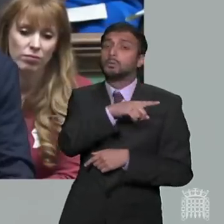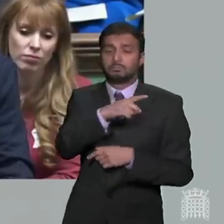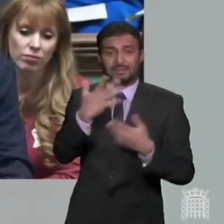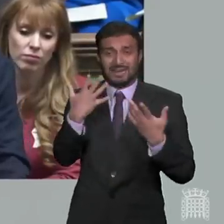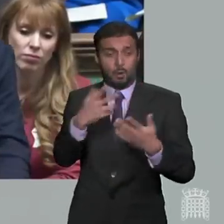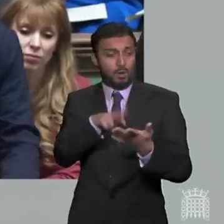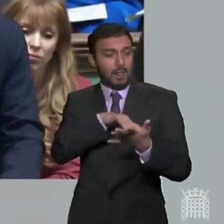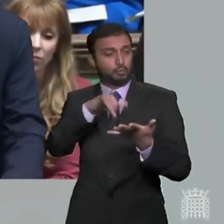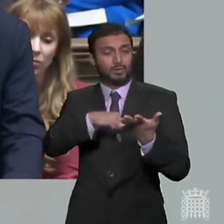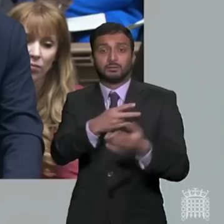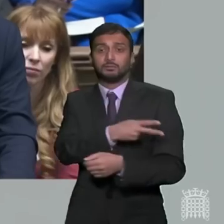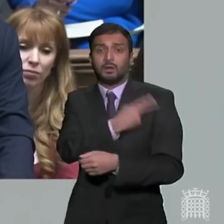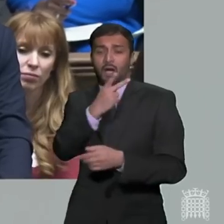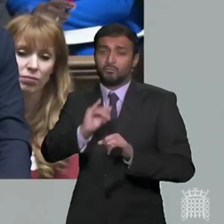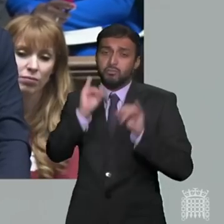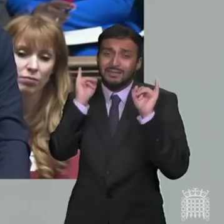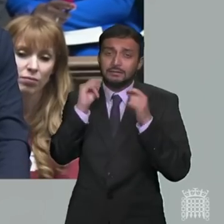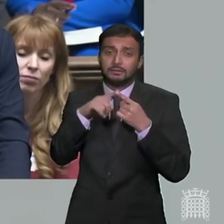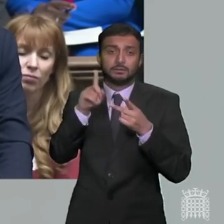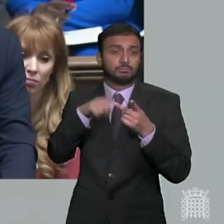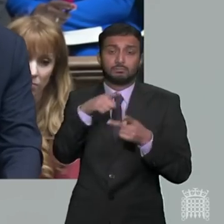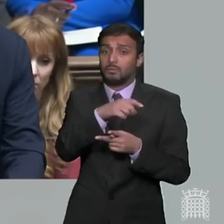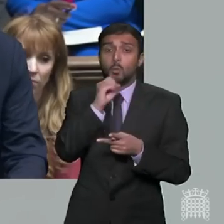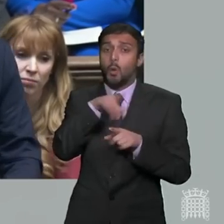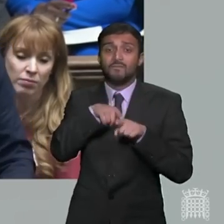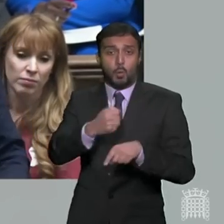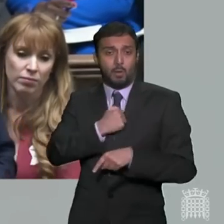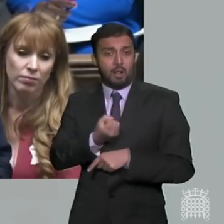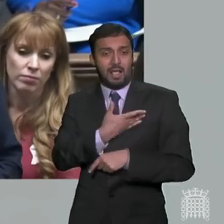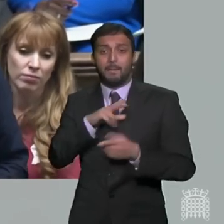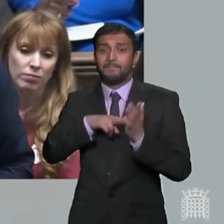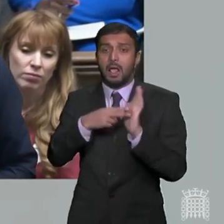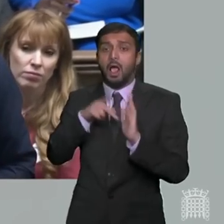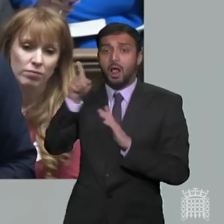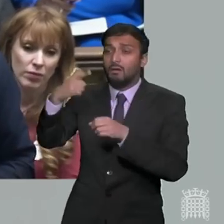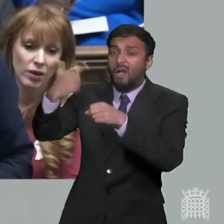He will not follow Labour’s plan to make oil and gas giants pay their fair share—instead, he hammers working people.